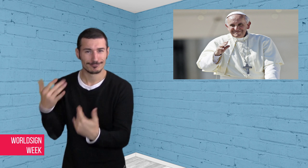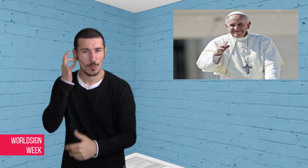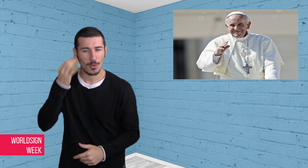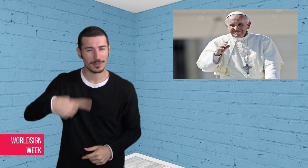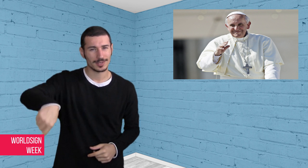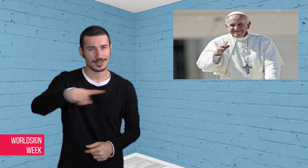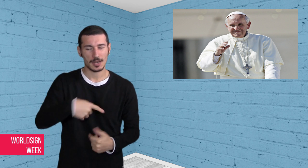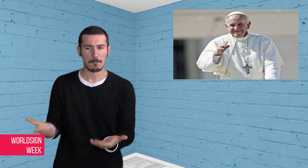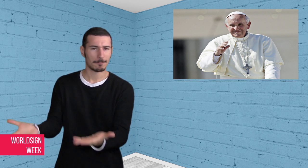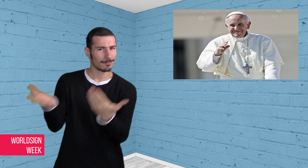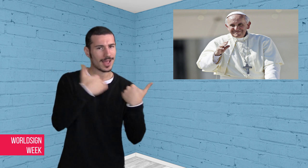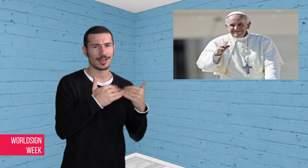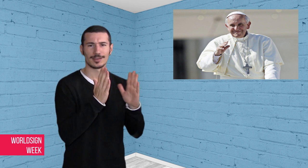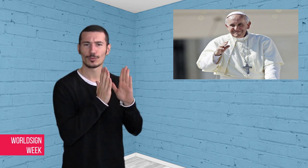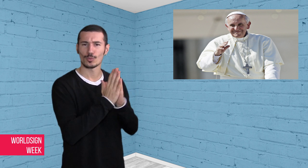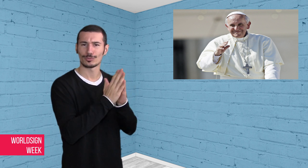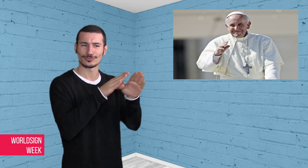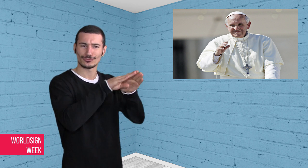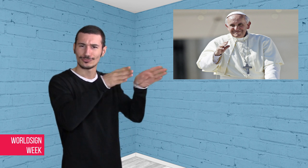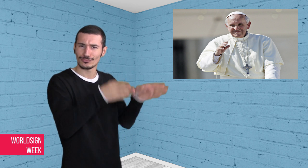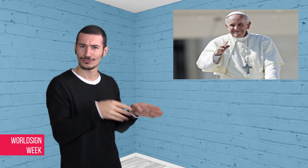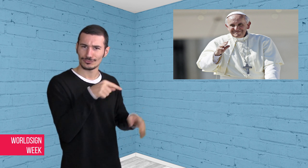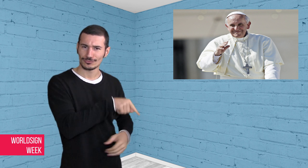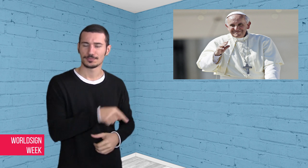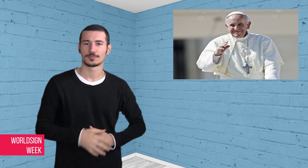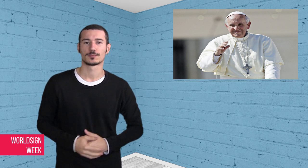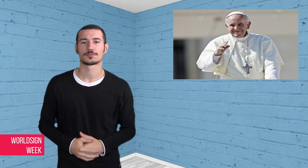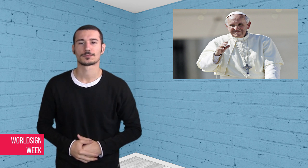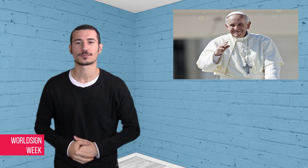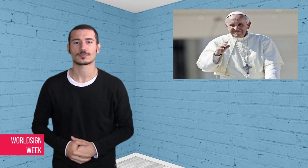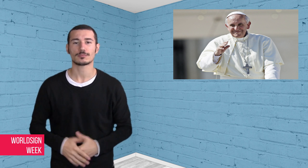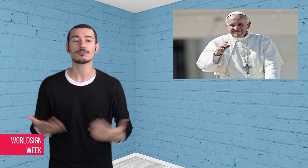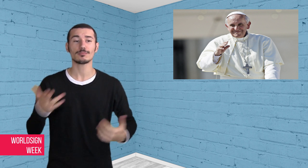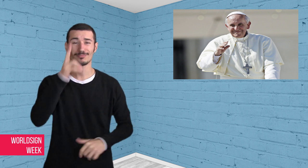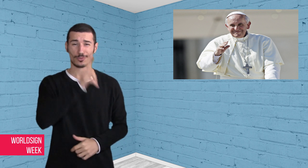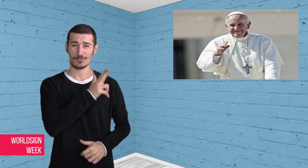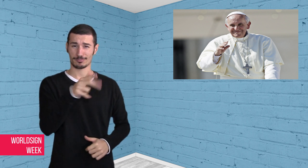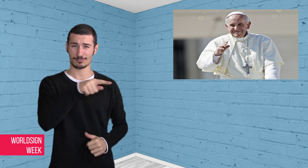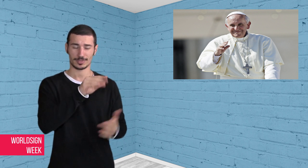women and allow them back in the church.